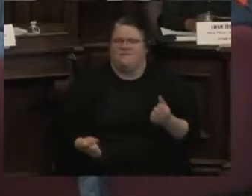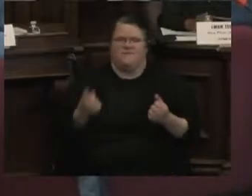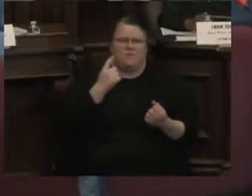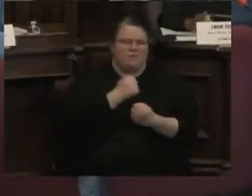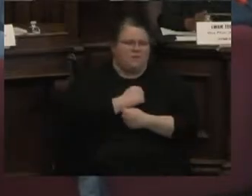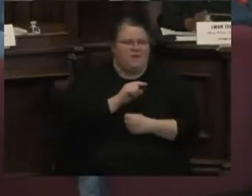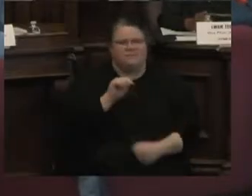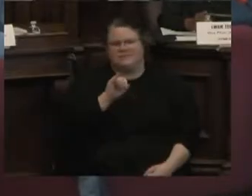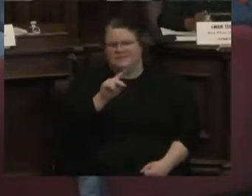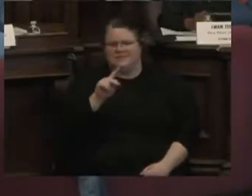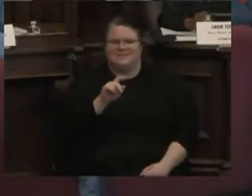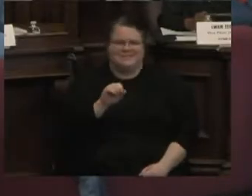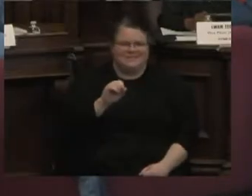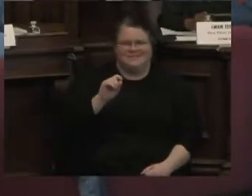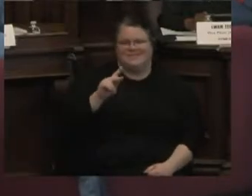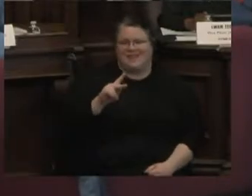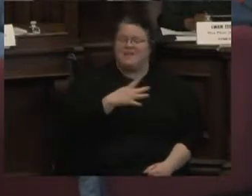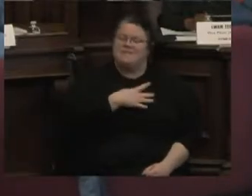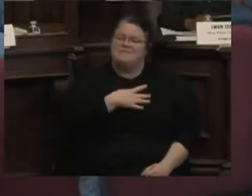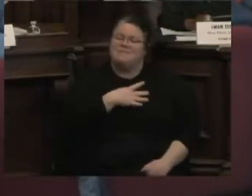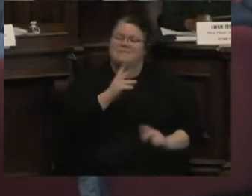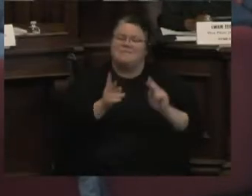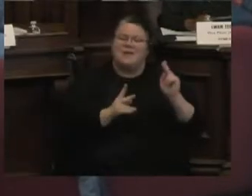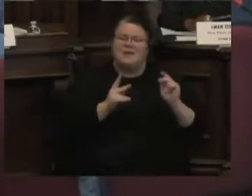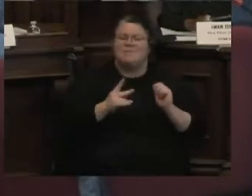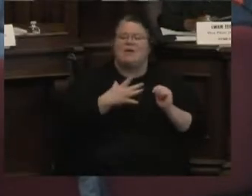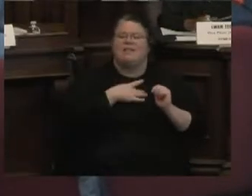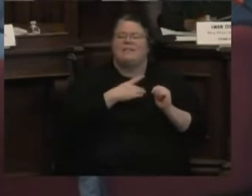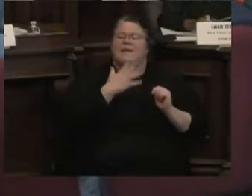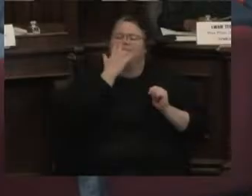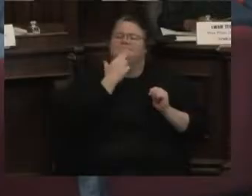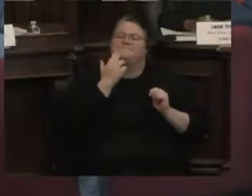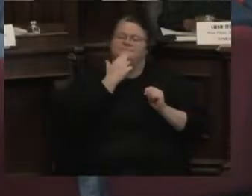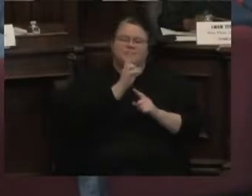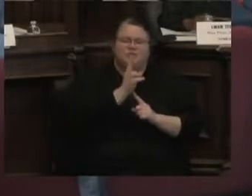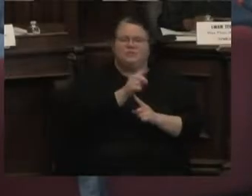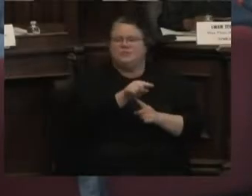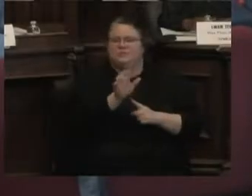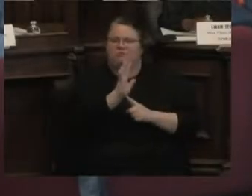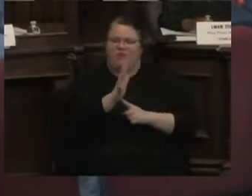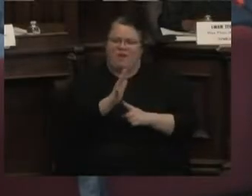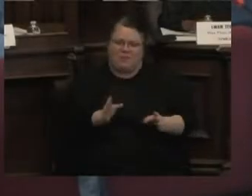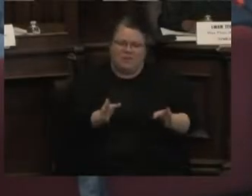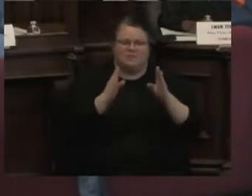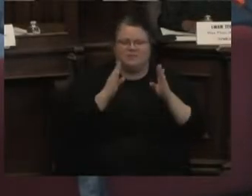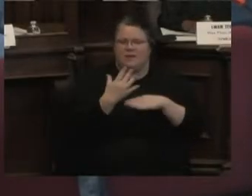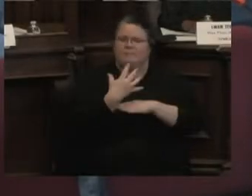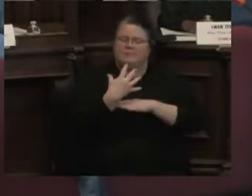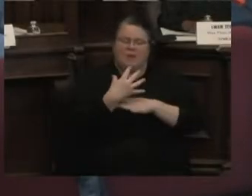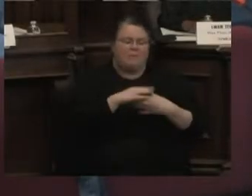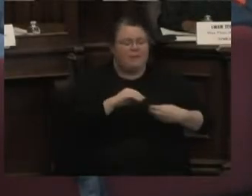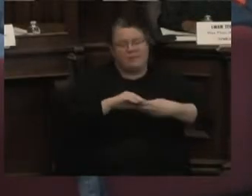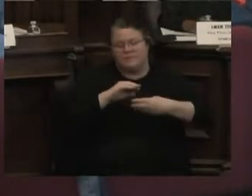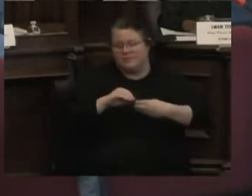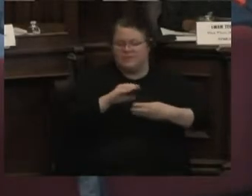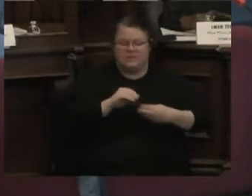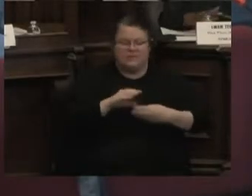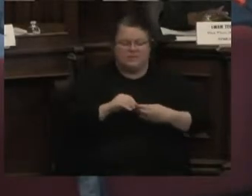the tick tock revolution, if you will, and people like those